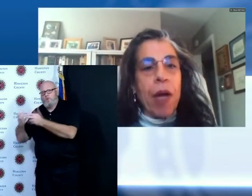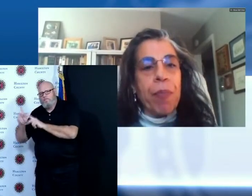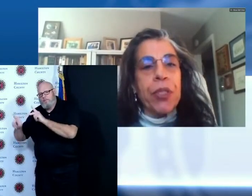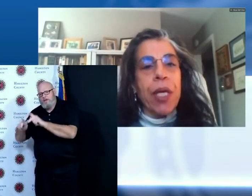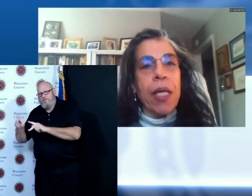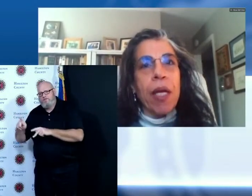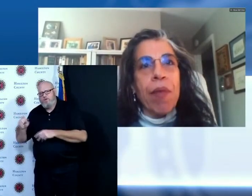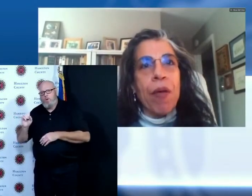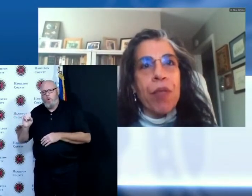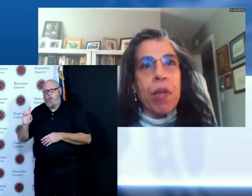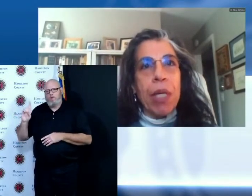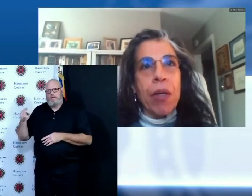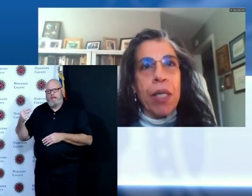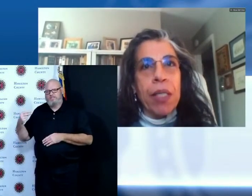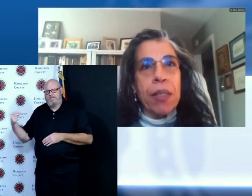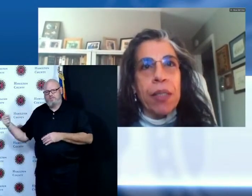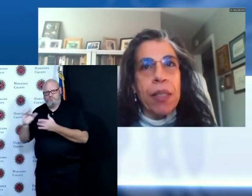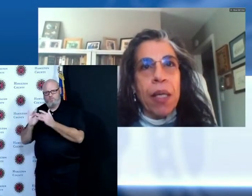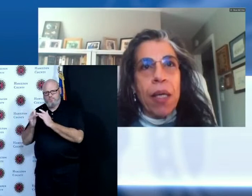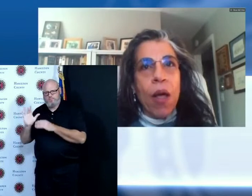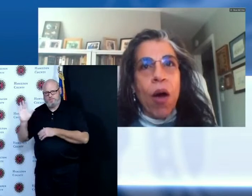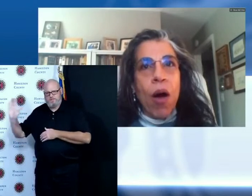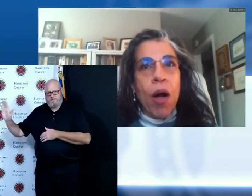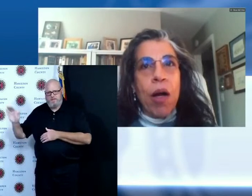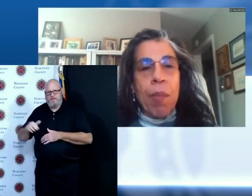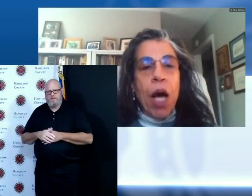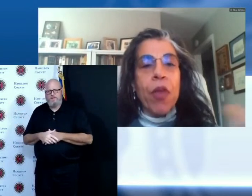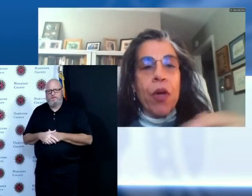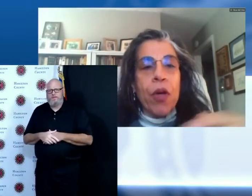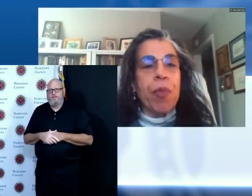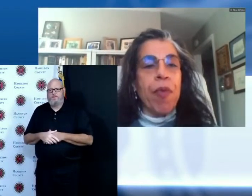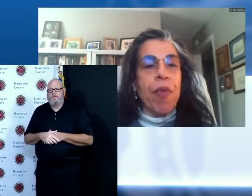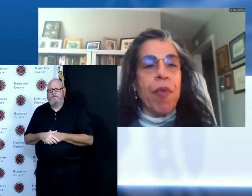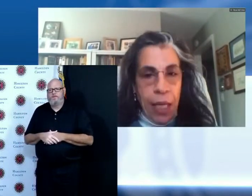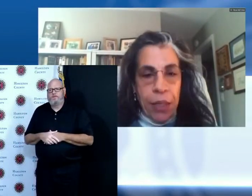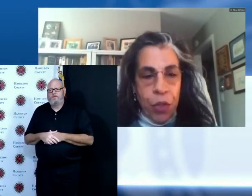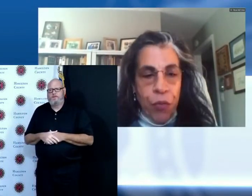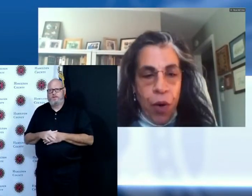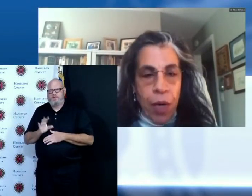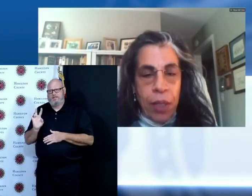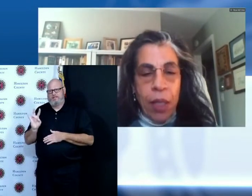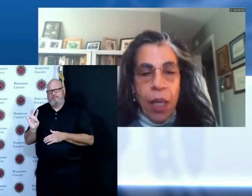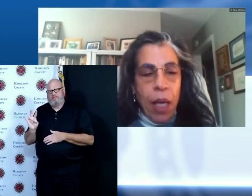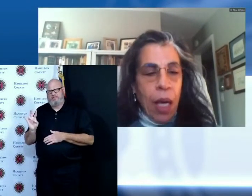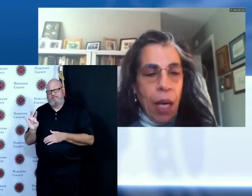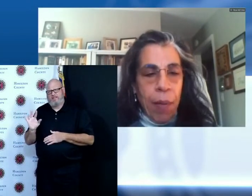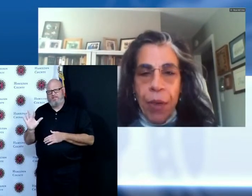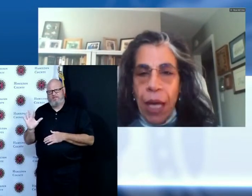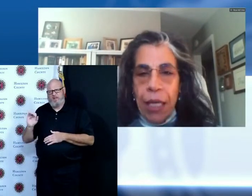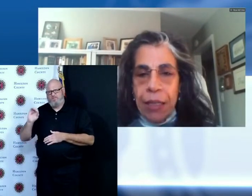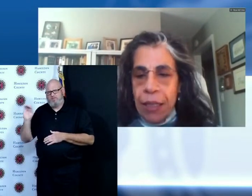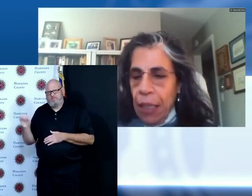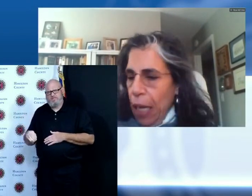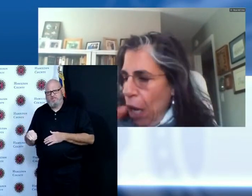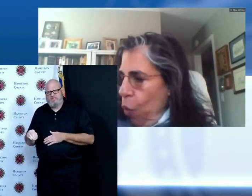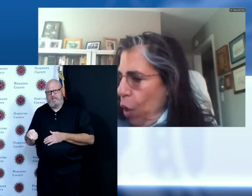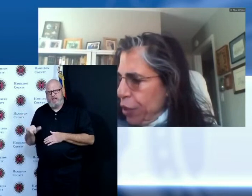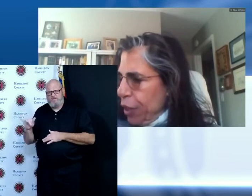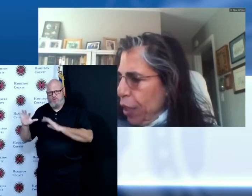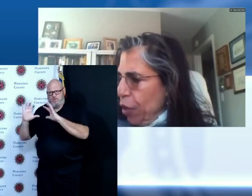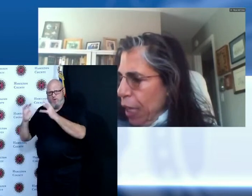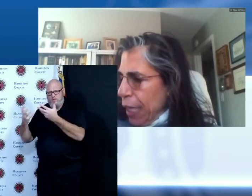possible and so the Economic Recovery and Relief Task Force will be in two phases as we mentioned